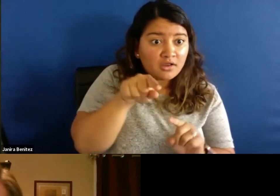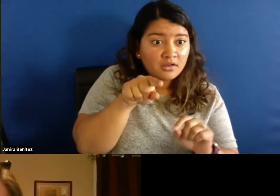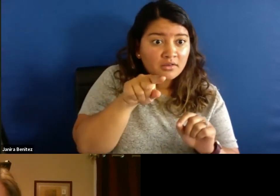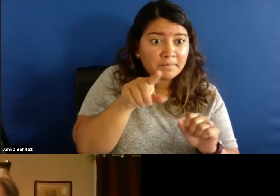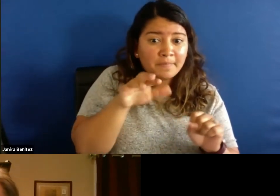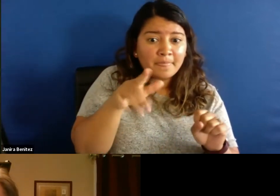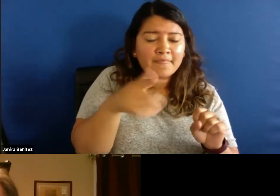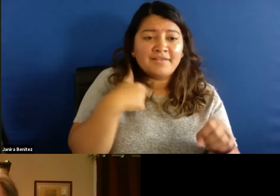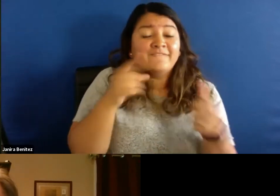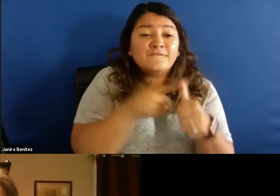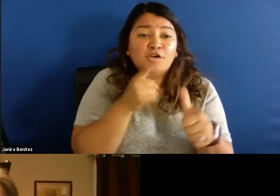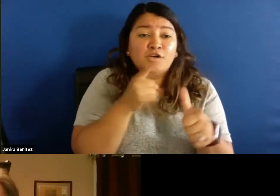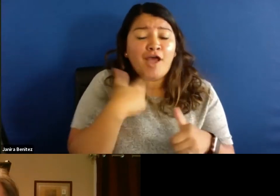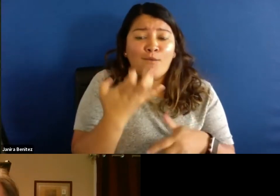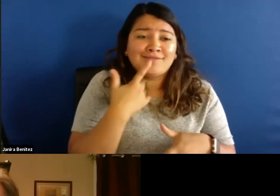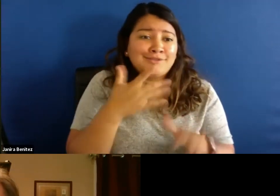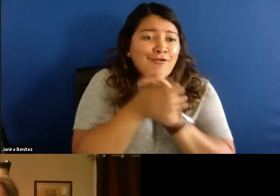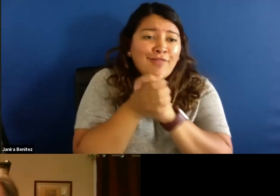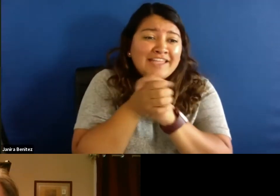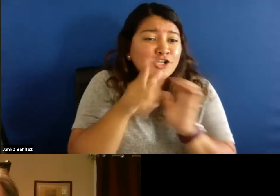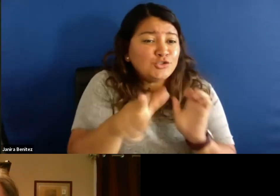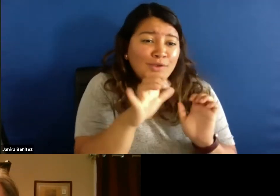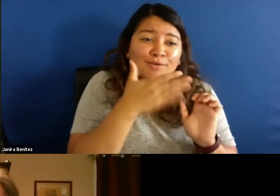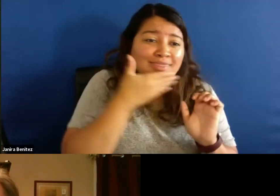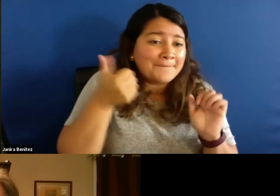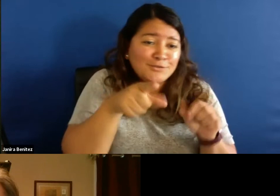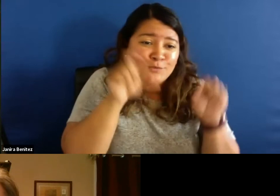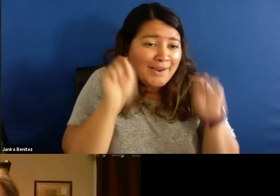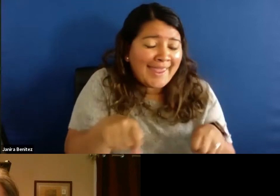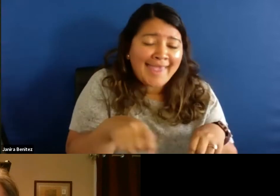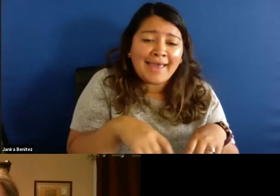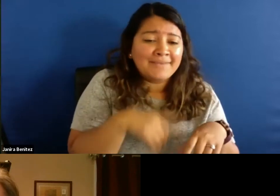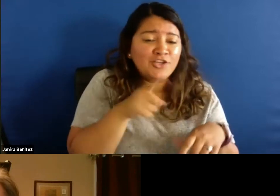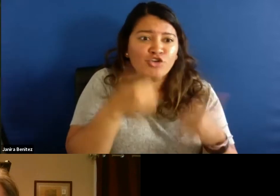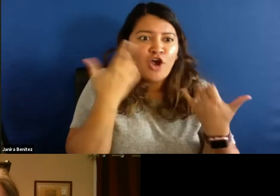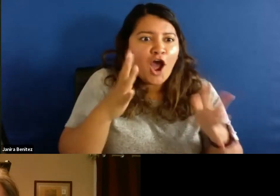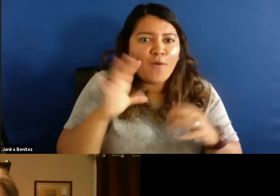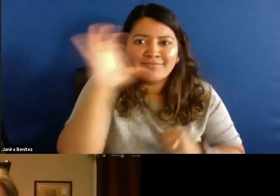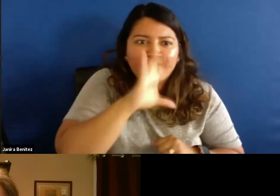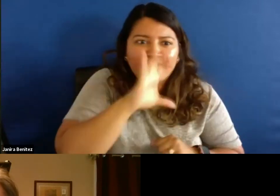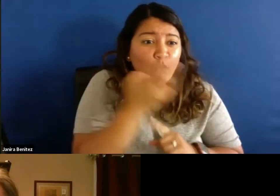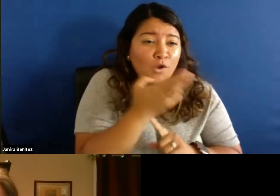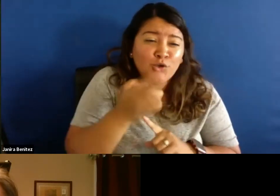Marsha. Marsha: Yes. Marsha, so this Janira. First I wanna congratulate you. You're doing the best you can.